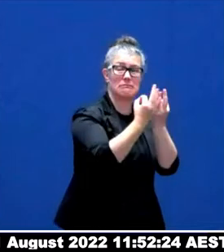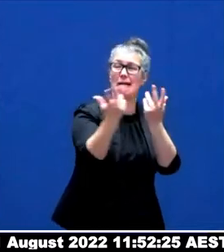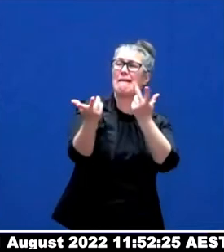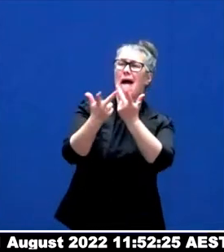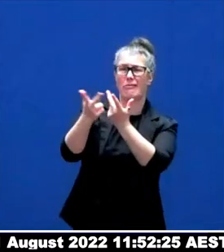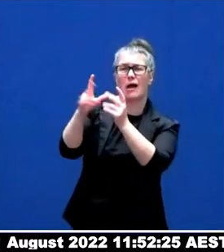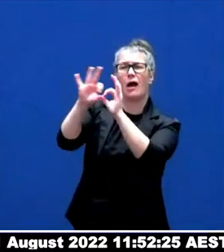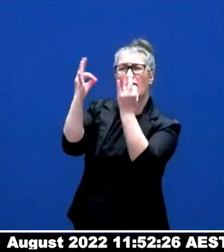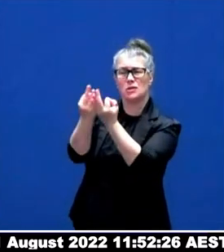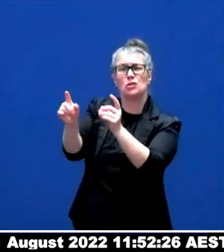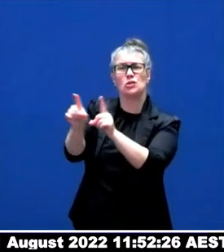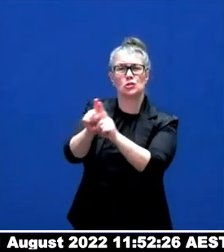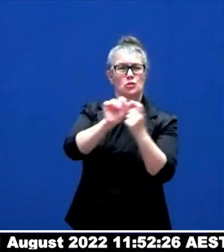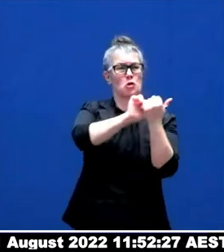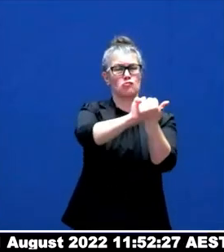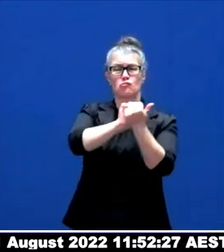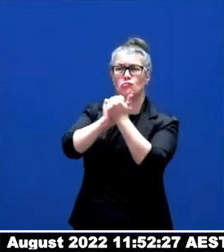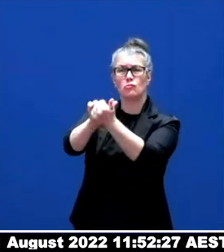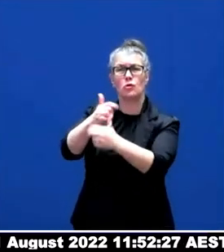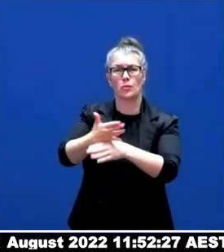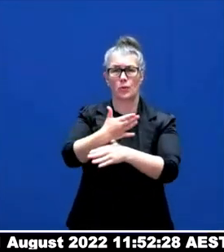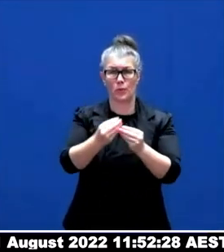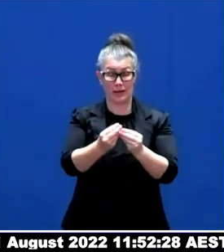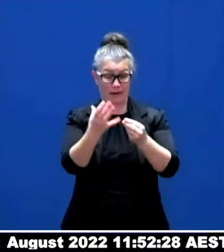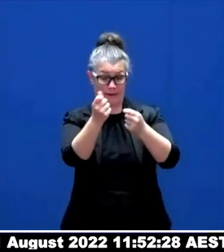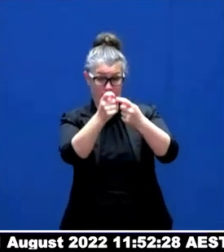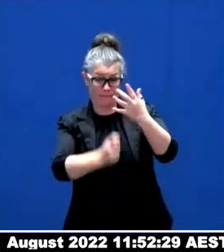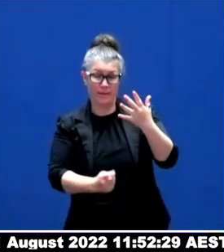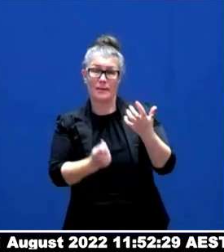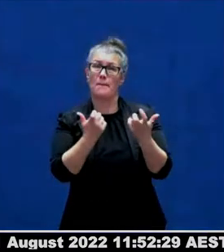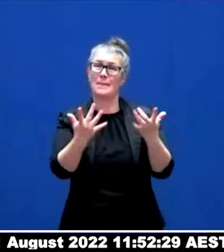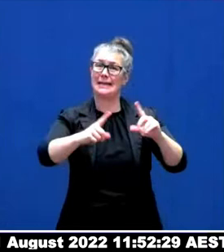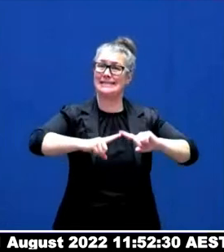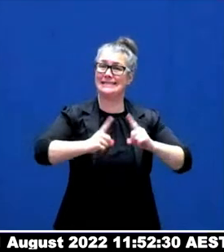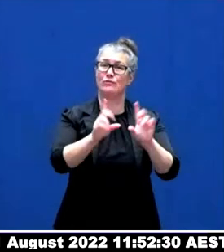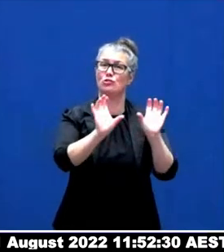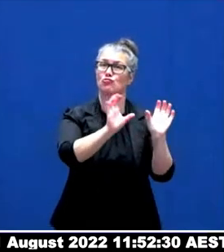And you so you've identified there a number of different cohorts. Can I describe it that way?